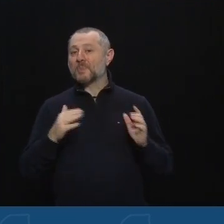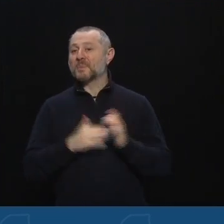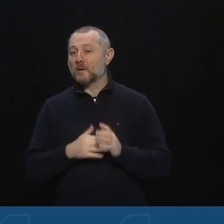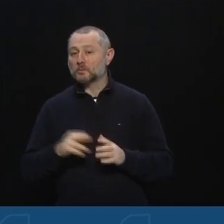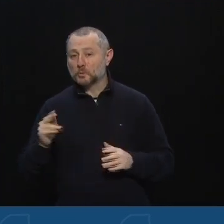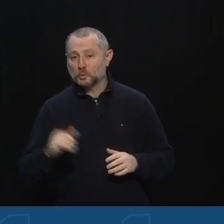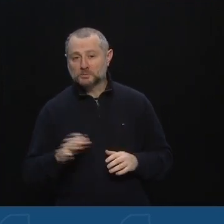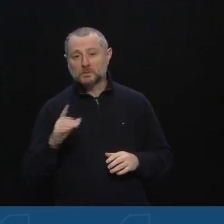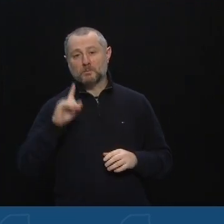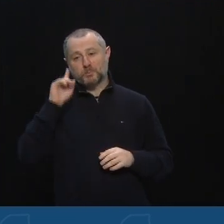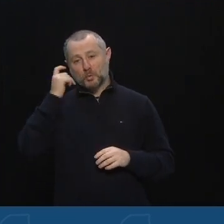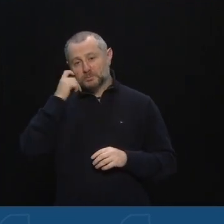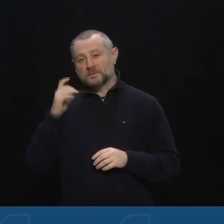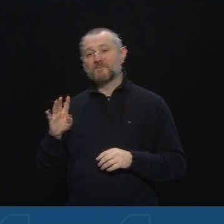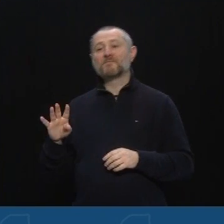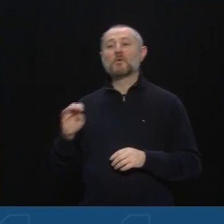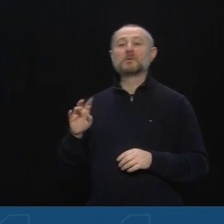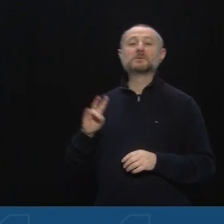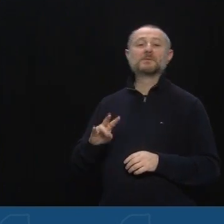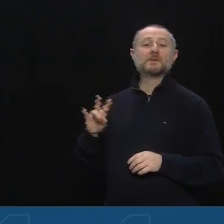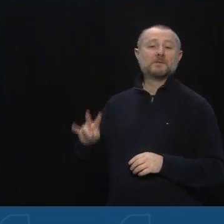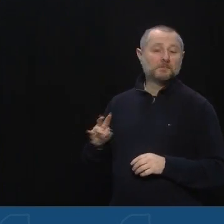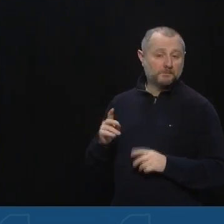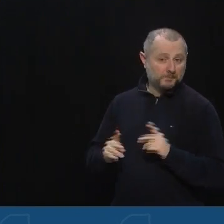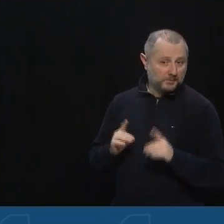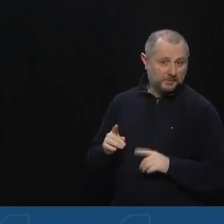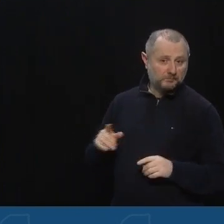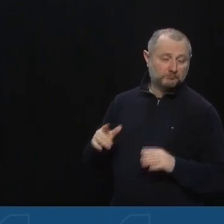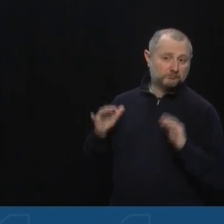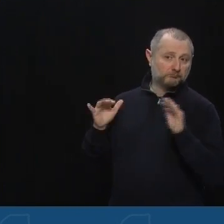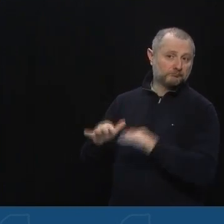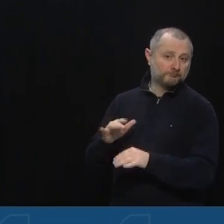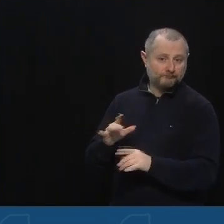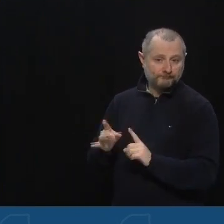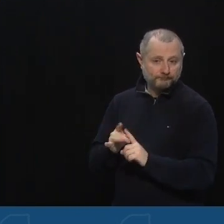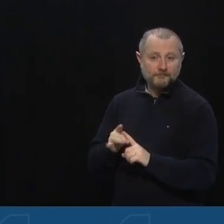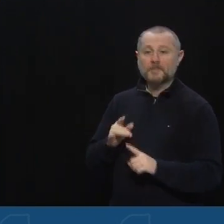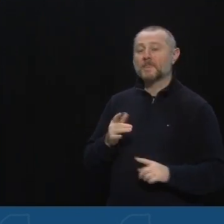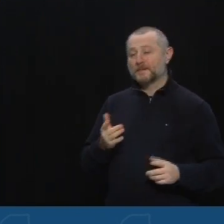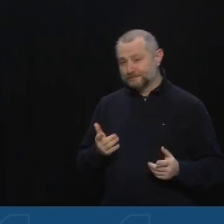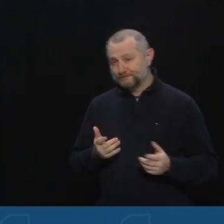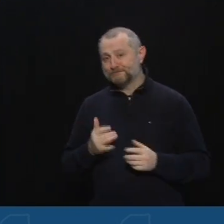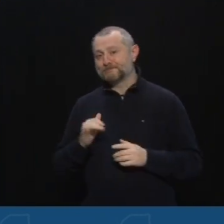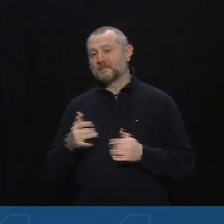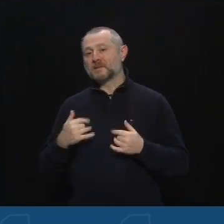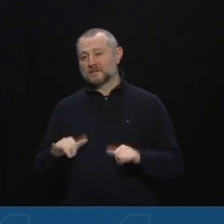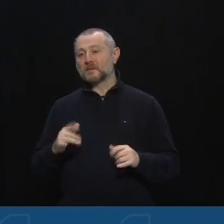WE'LL BE ABLE TO HANDLE THAT AS WELL. HOPPIN SPITALIZATIONS ABOUT 3,000 HERE N IN NEW YORK CITY. THE BRONX 477 PEOPLEARE IN THE